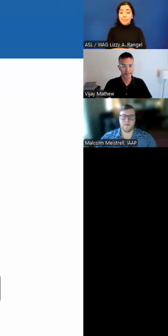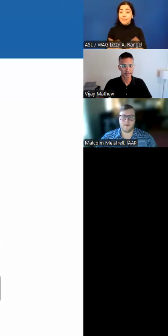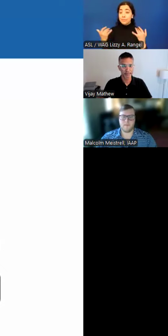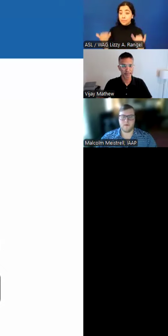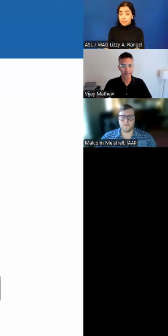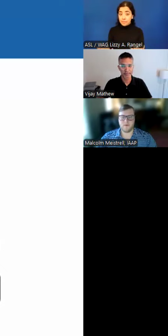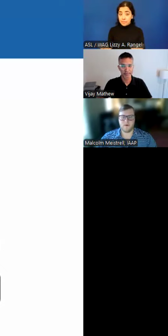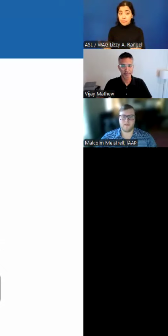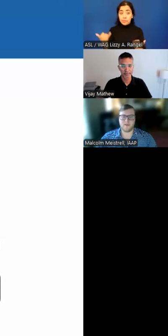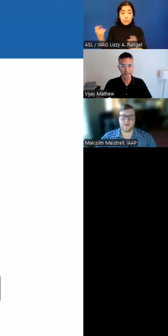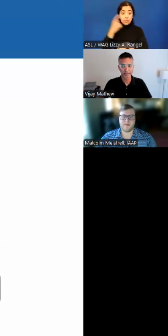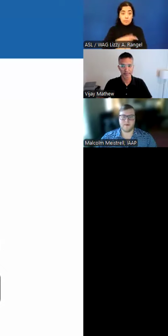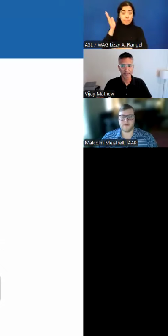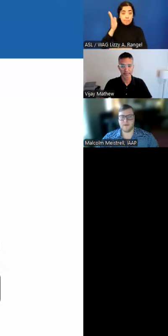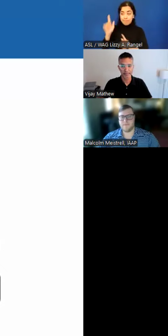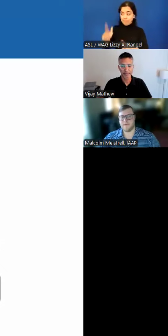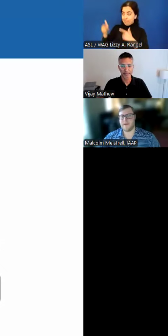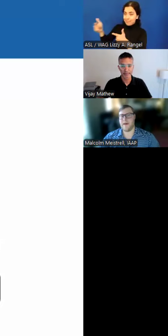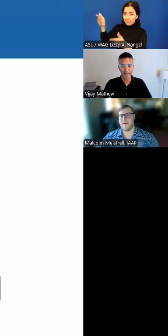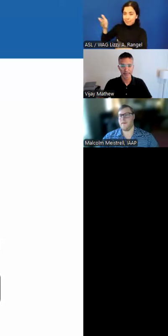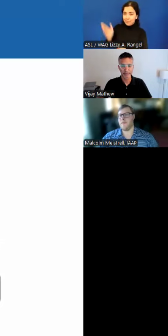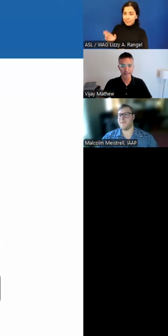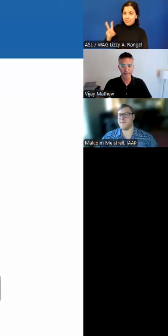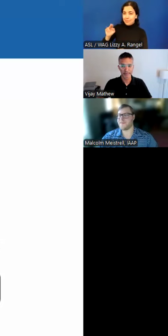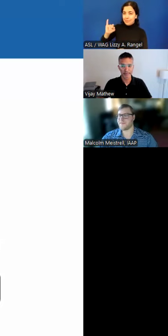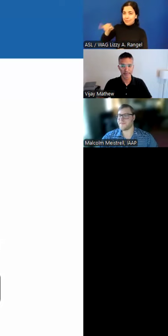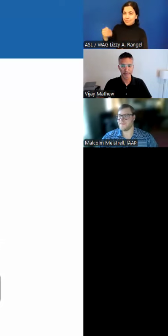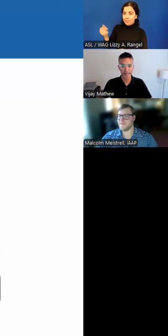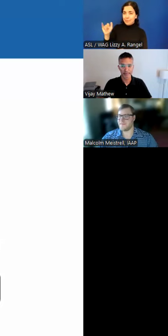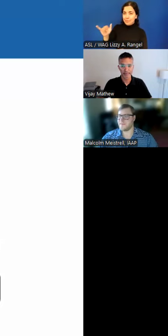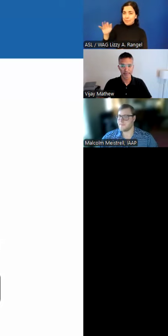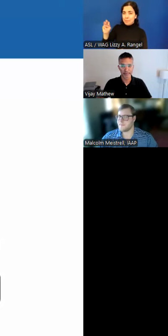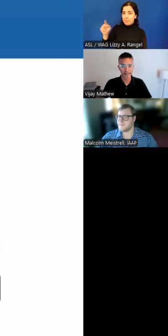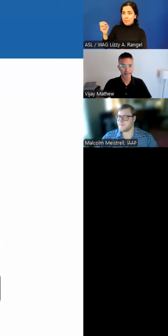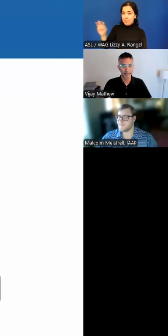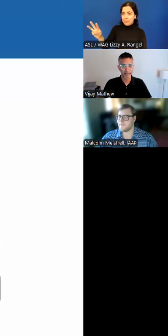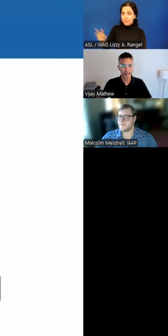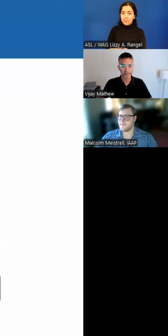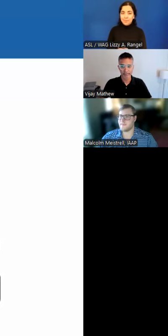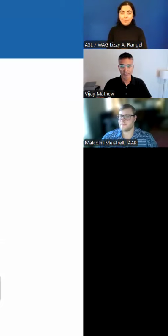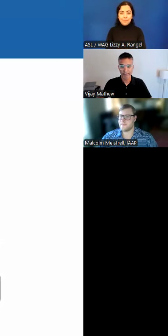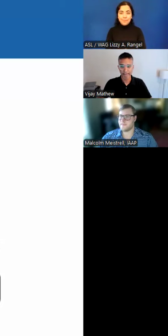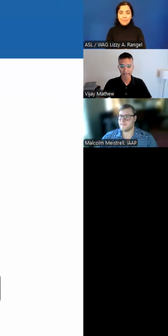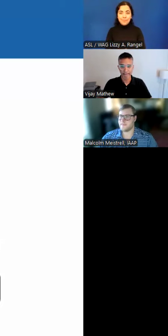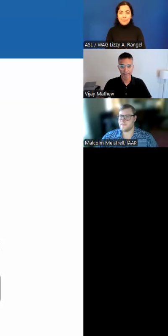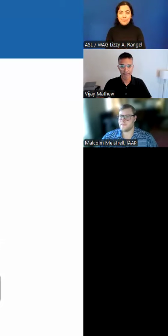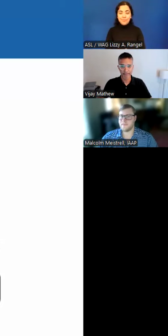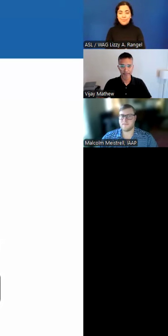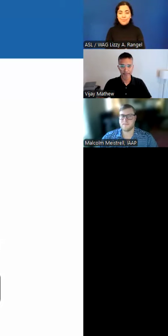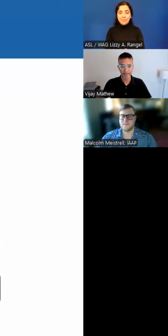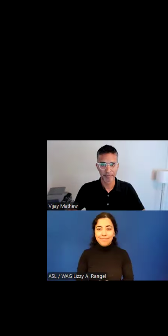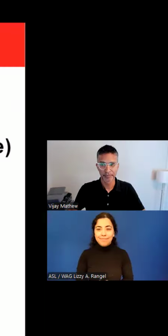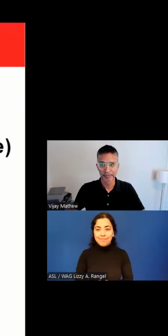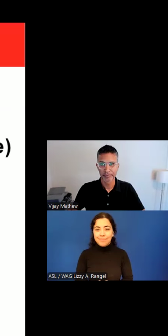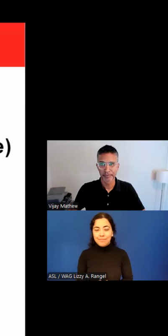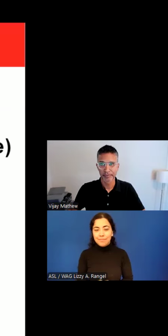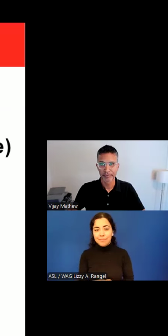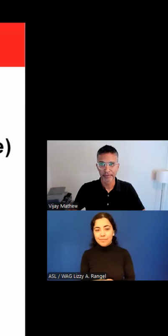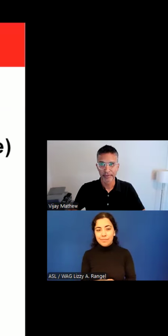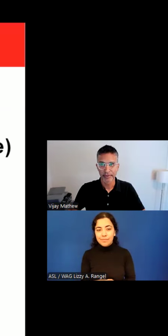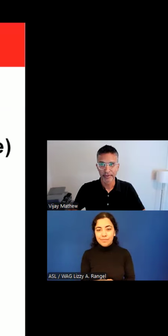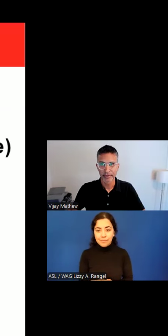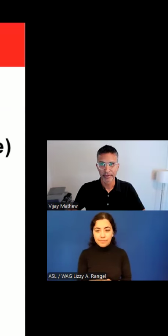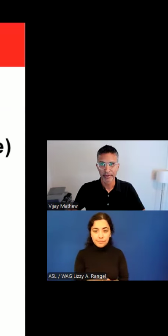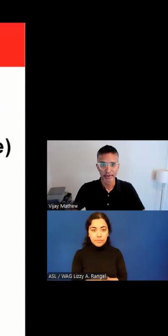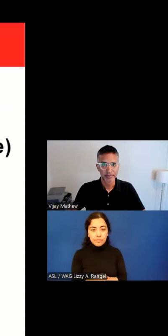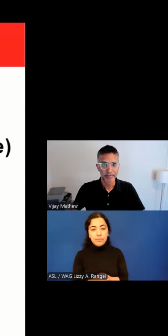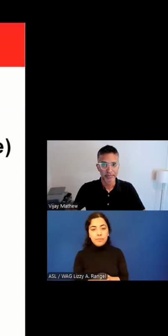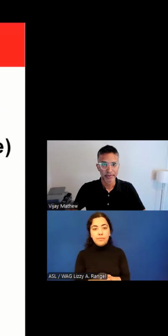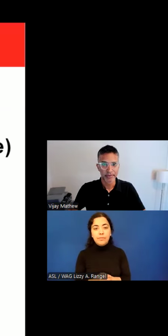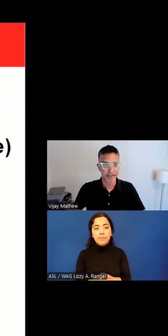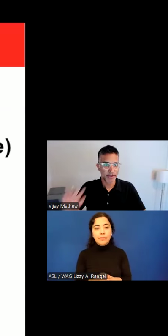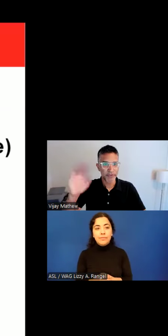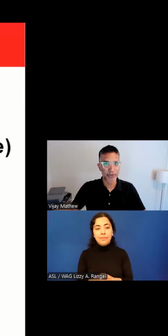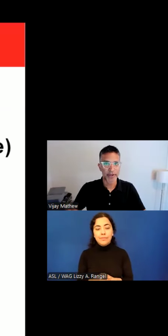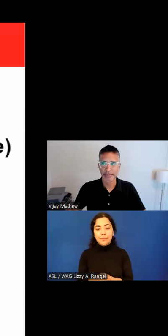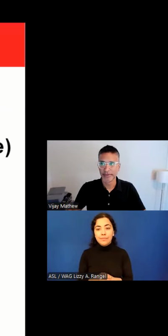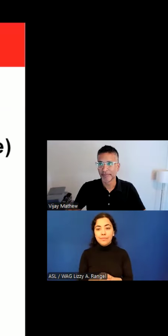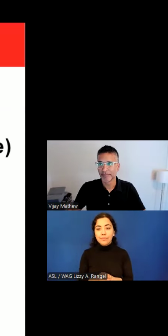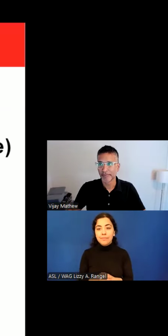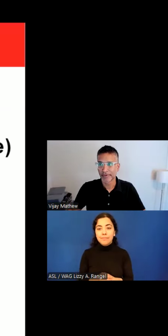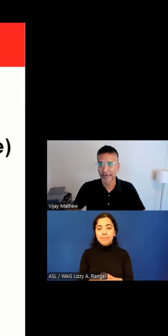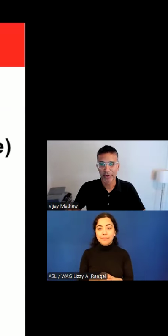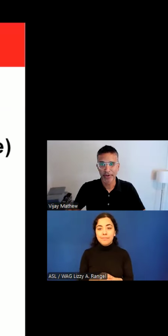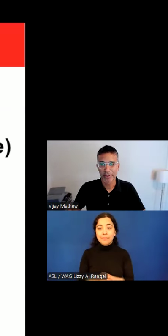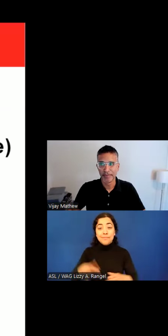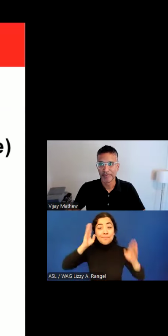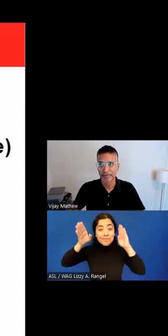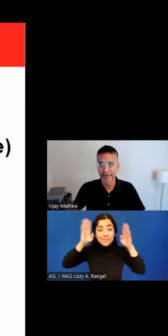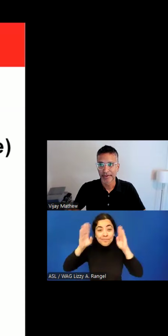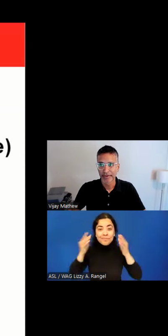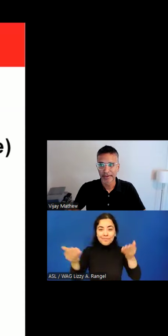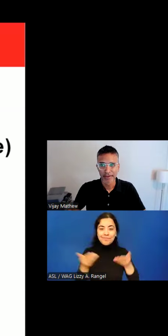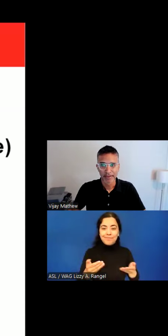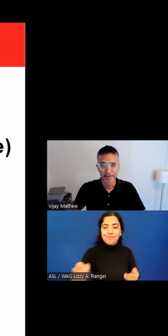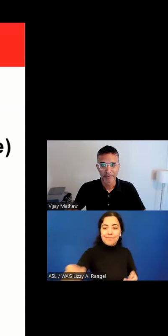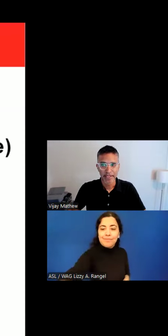program over to our presenter, Vijay Matthew. >> VIJAY MATTHEW: Hello, everyone. Welcome. My